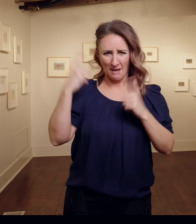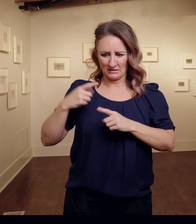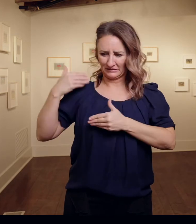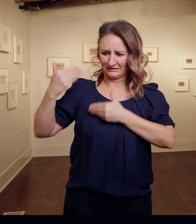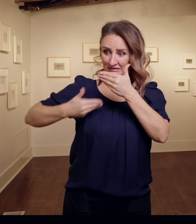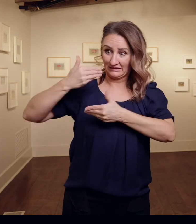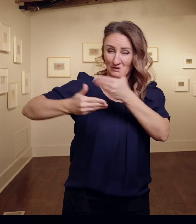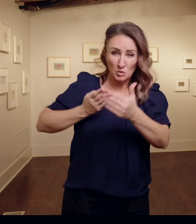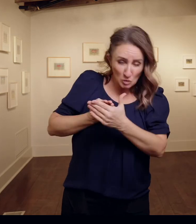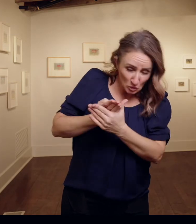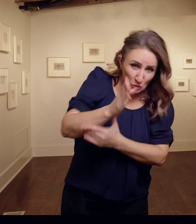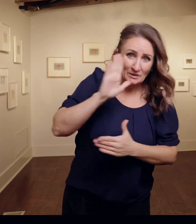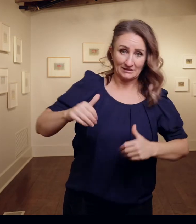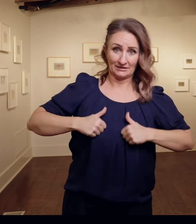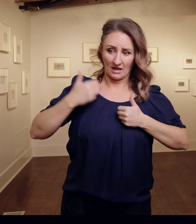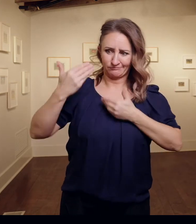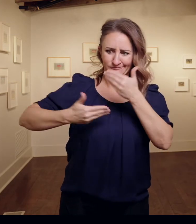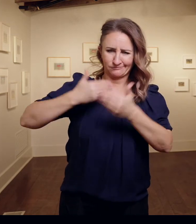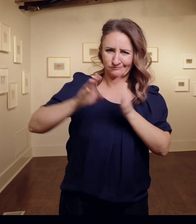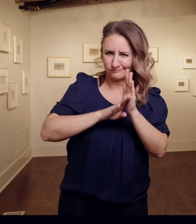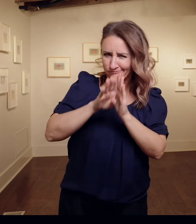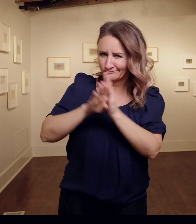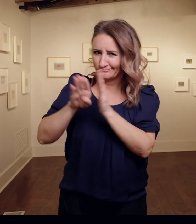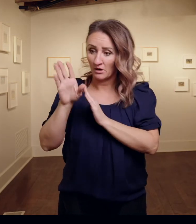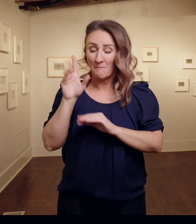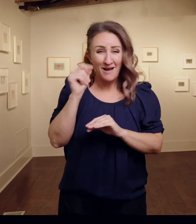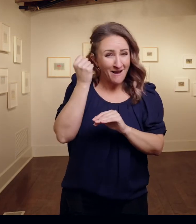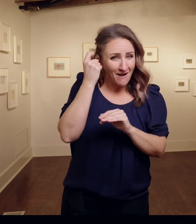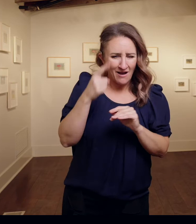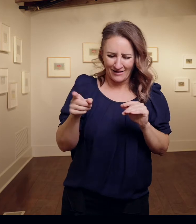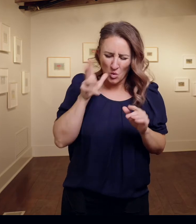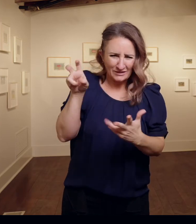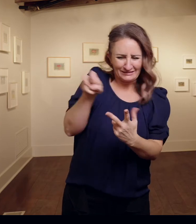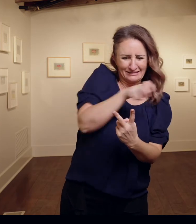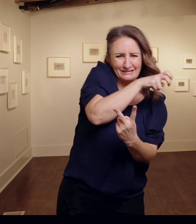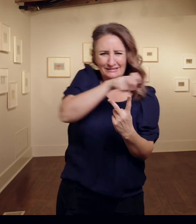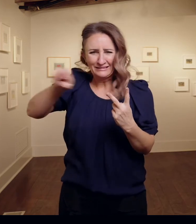However, it seems that Castle's artistic development happened across his practice,